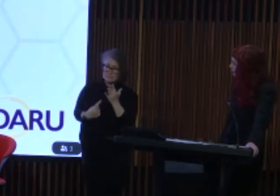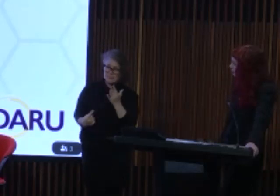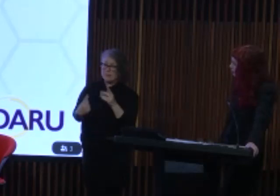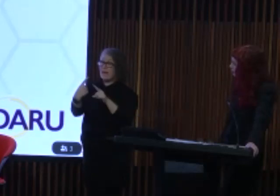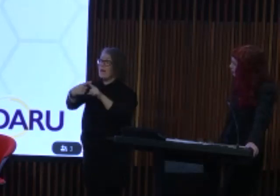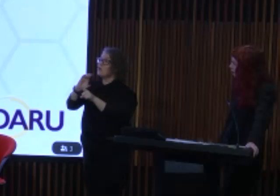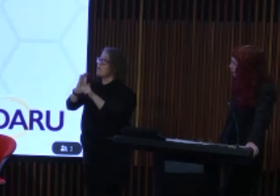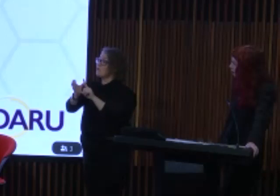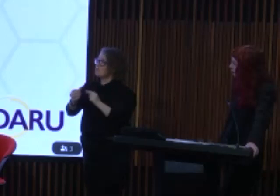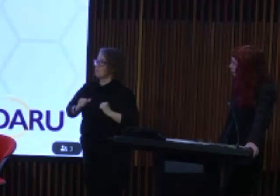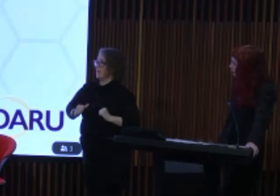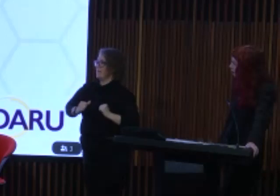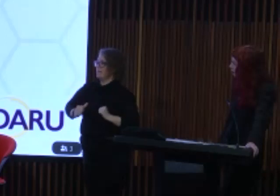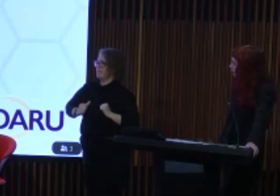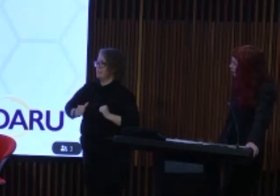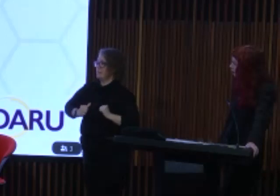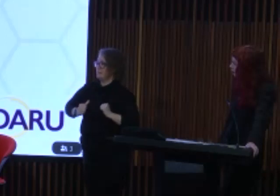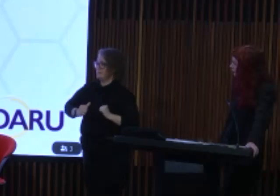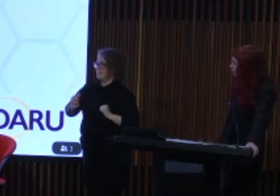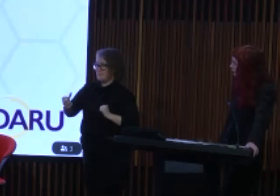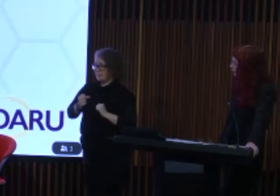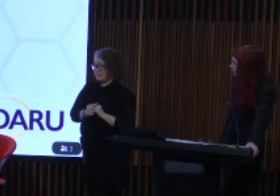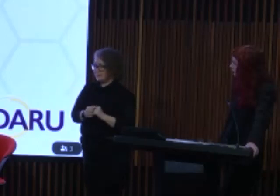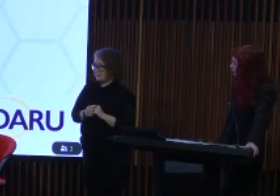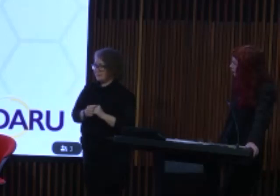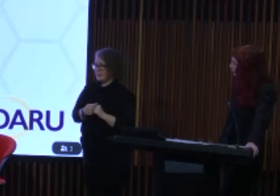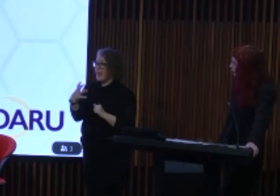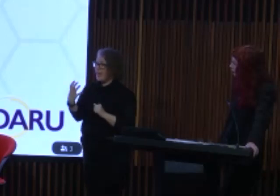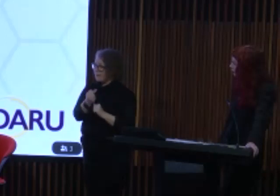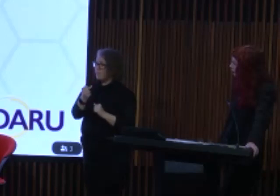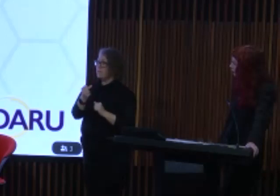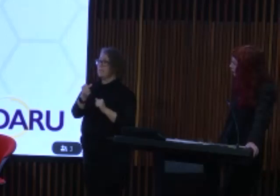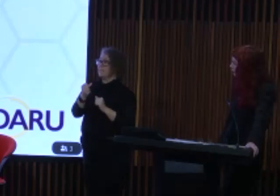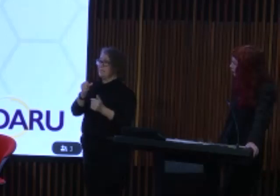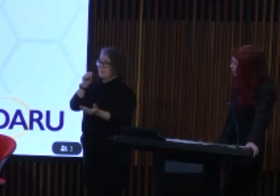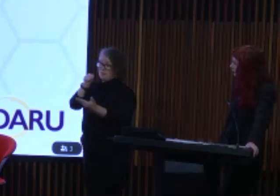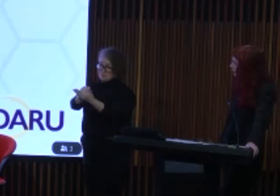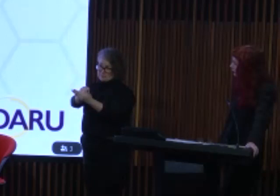training. That's, you know, it has to be mandatory and it has to be measurable. Cultural awareness